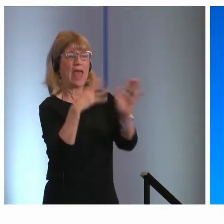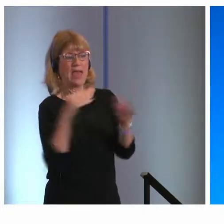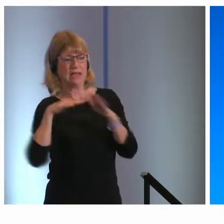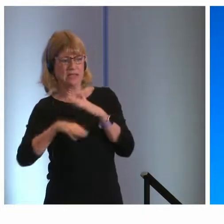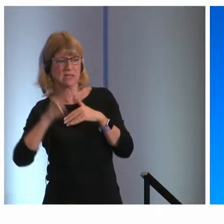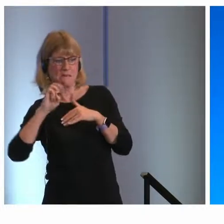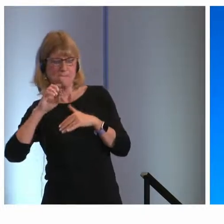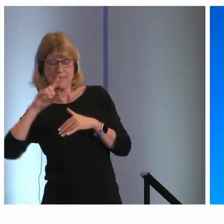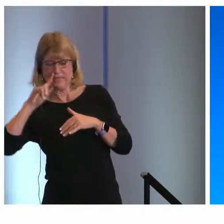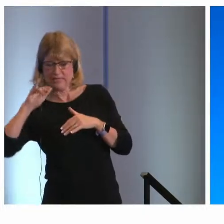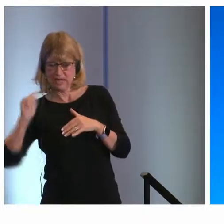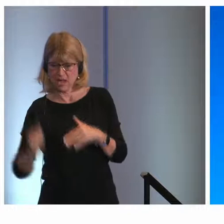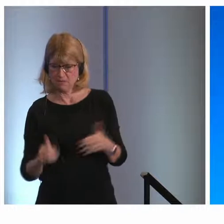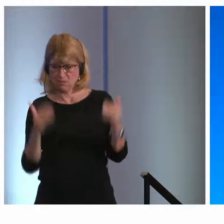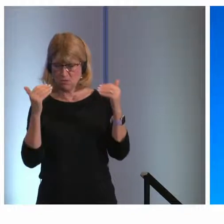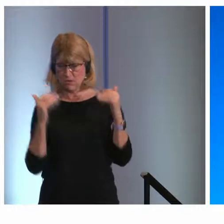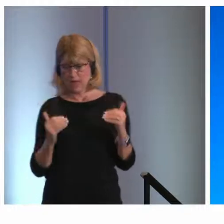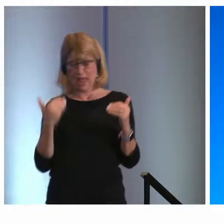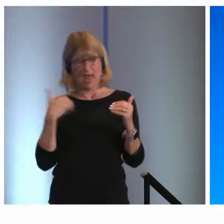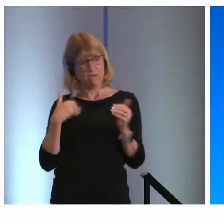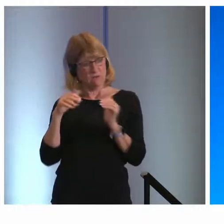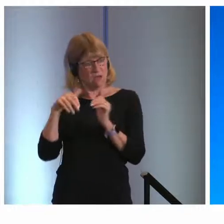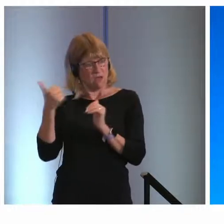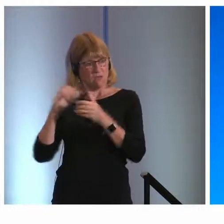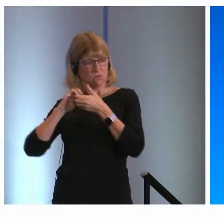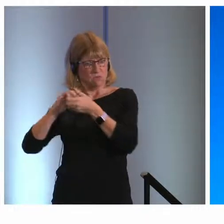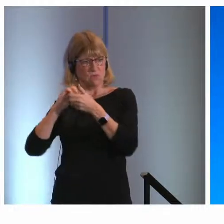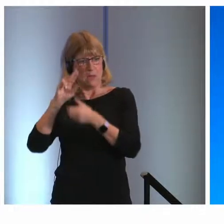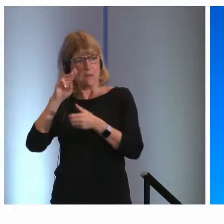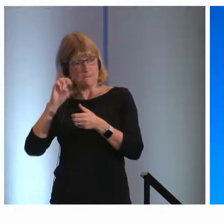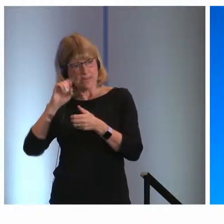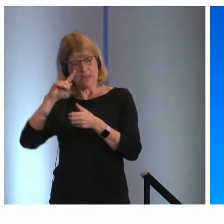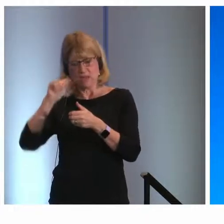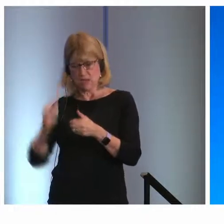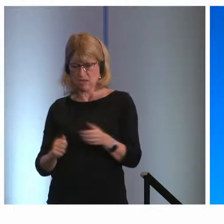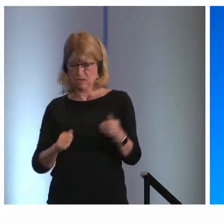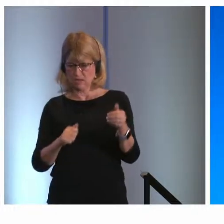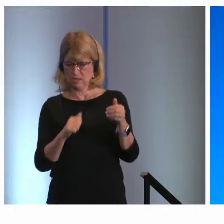Improving portrayals and accessible media.